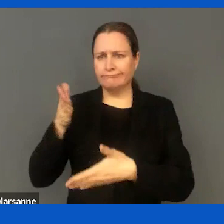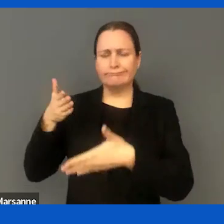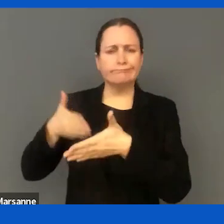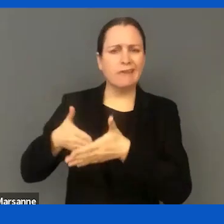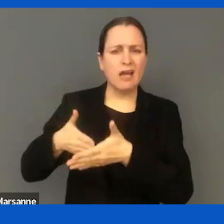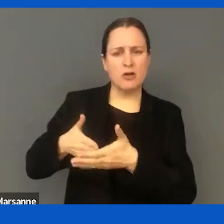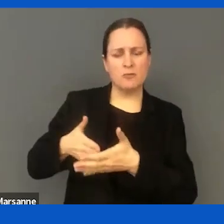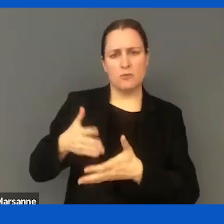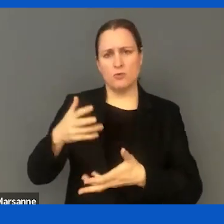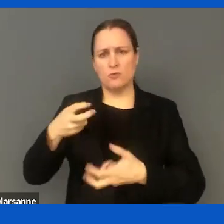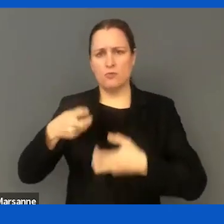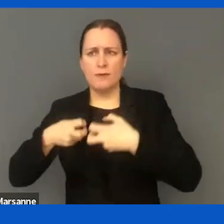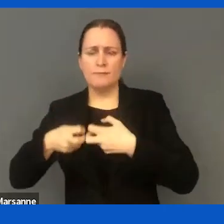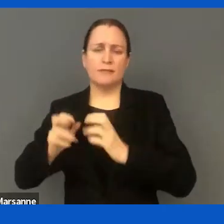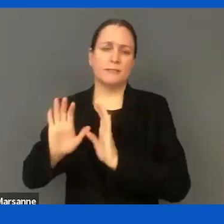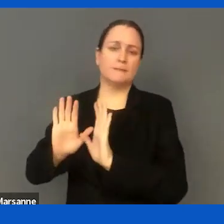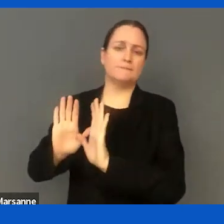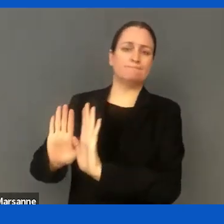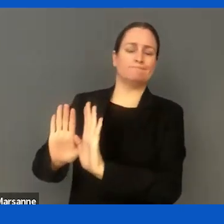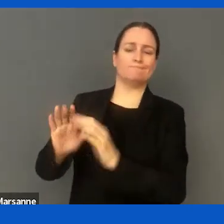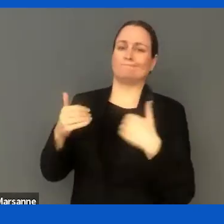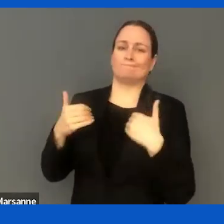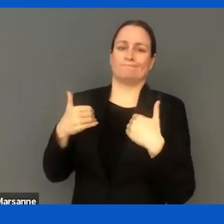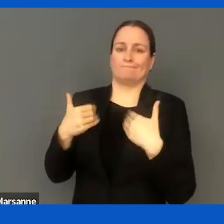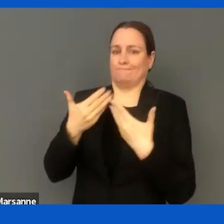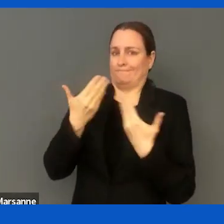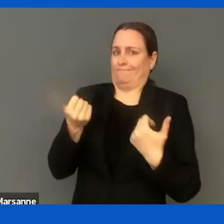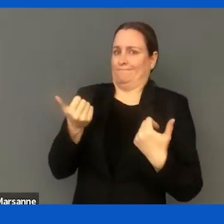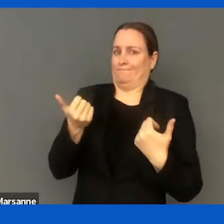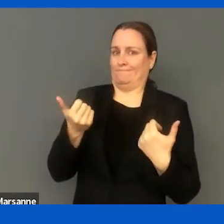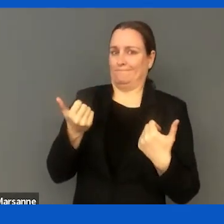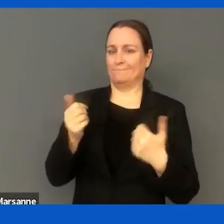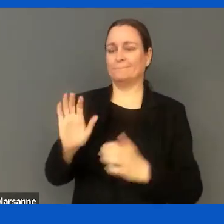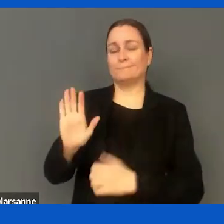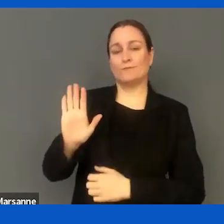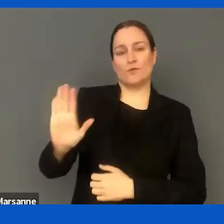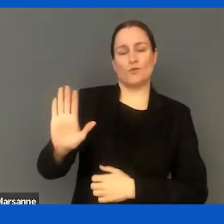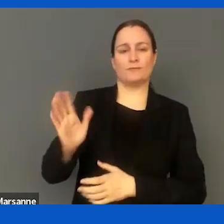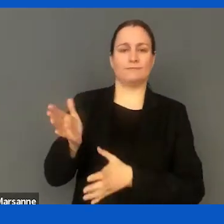want -- I don't know how to put it. But what has happened historically and is also happening now